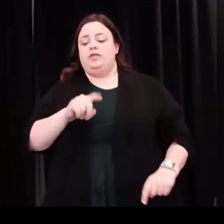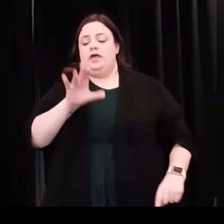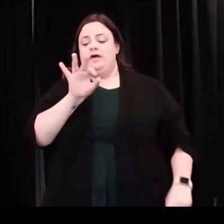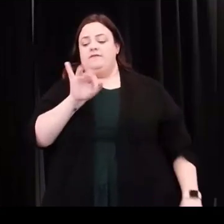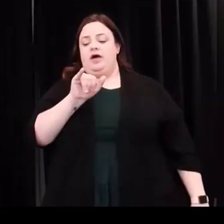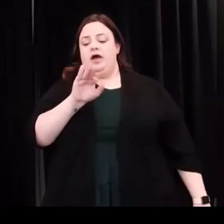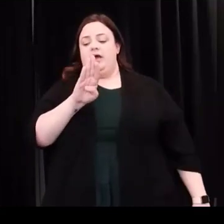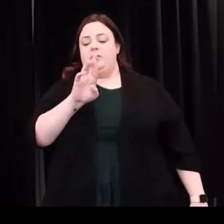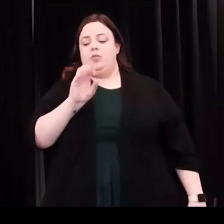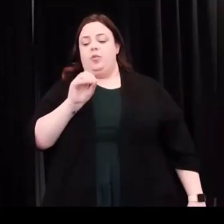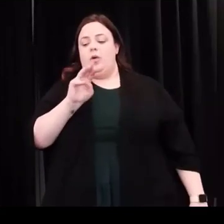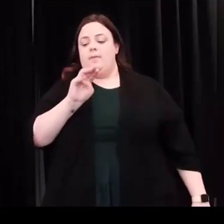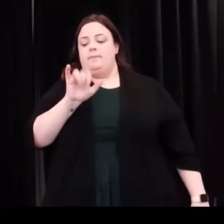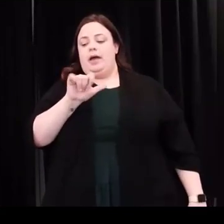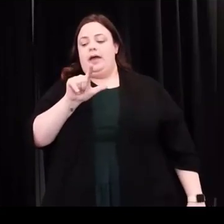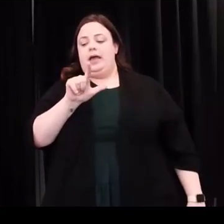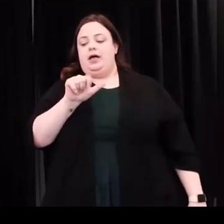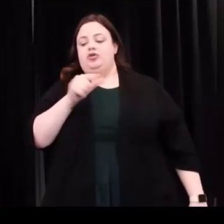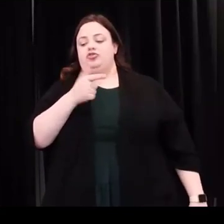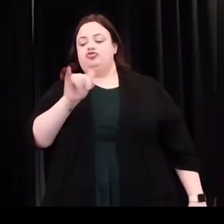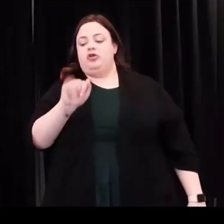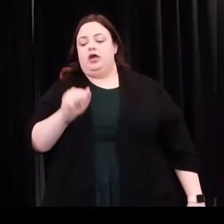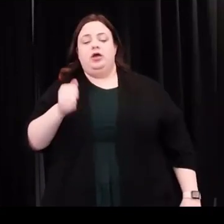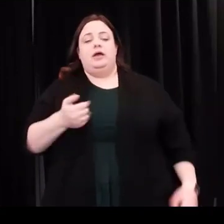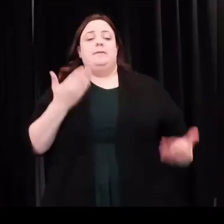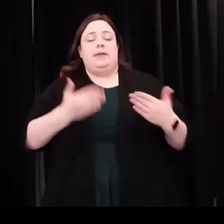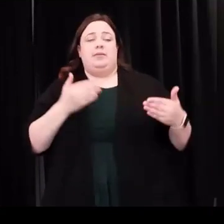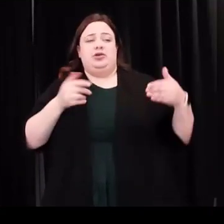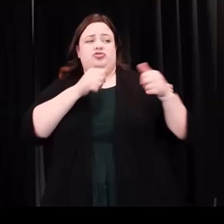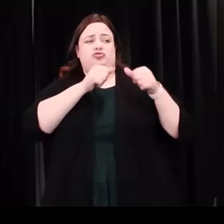we discussed how she might have trouble concentrating during lectures. And so